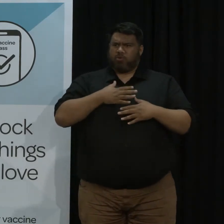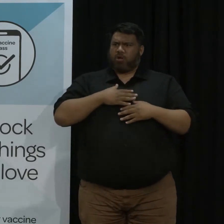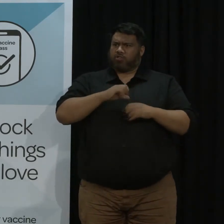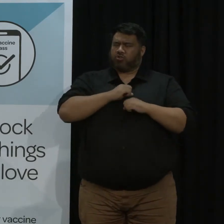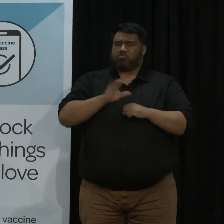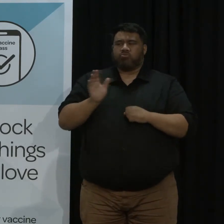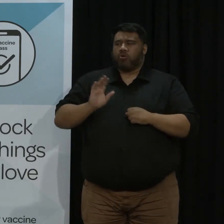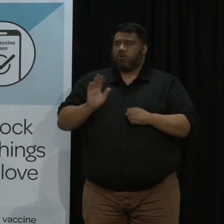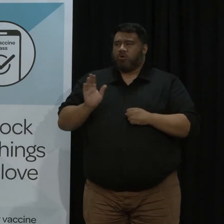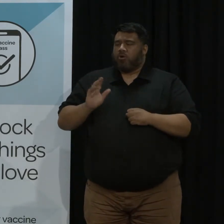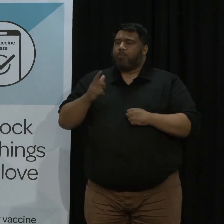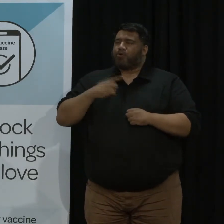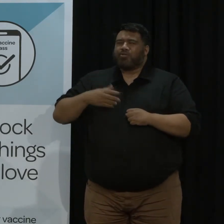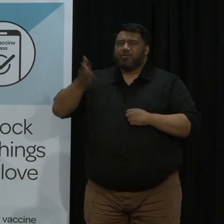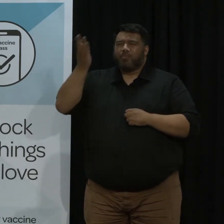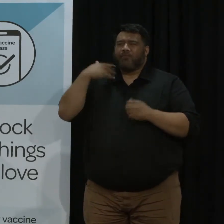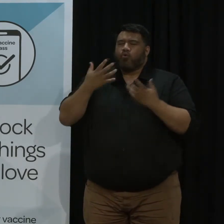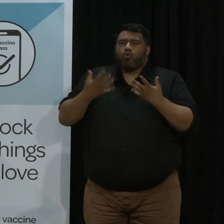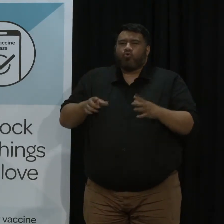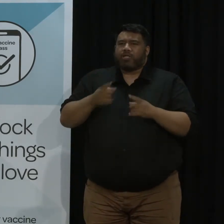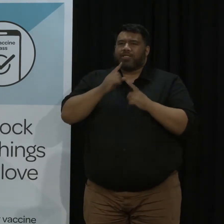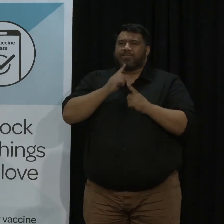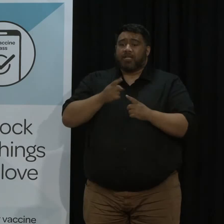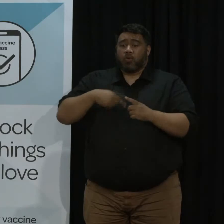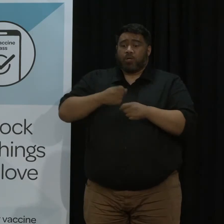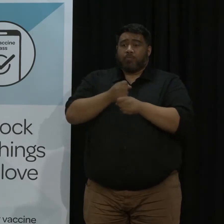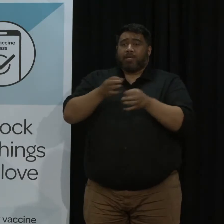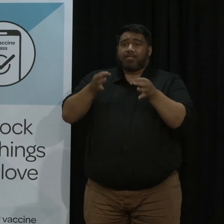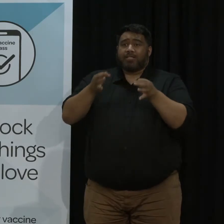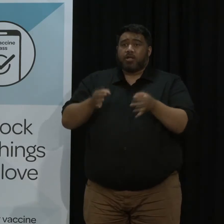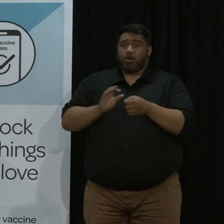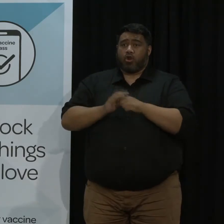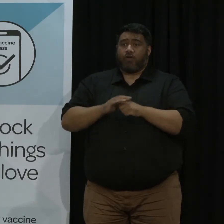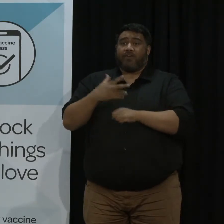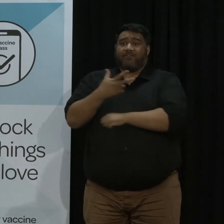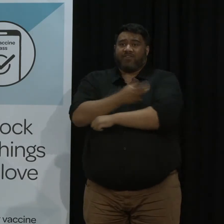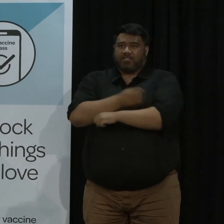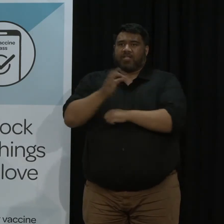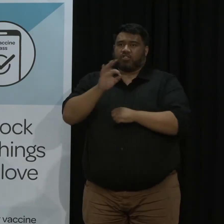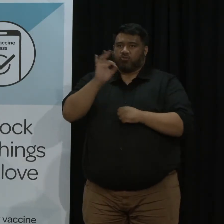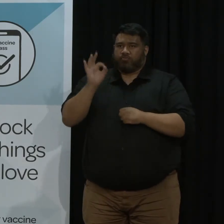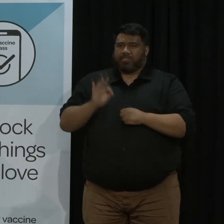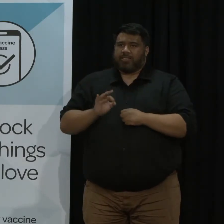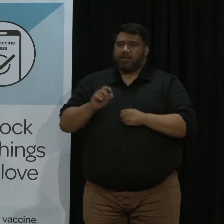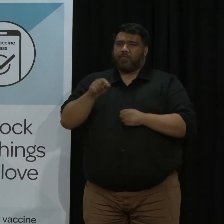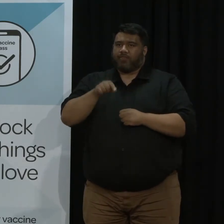regions that are moving will necessarily be surprised. We have indicated very strongly